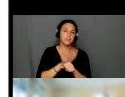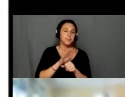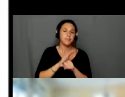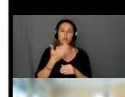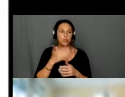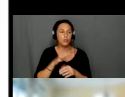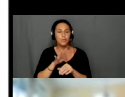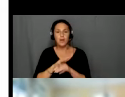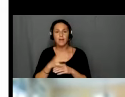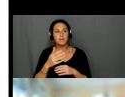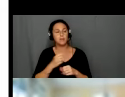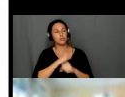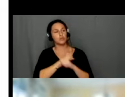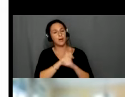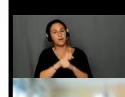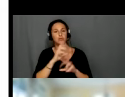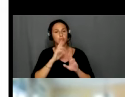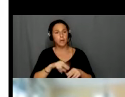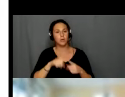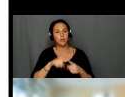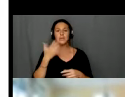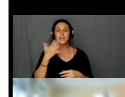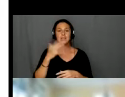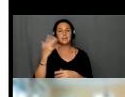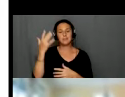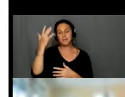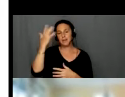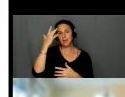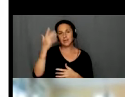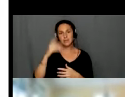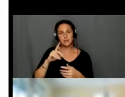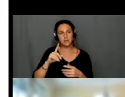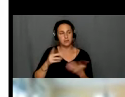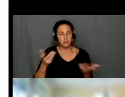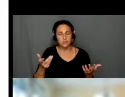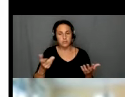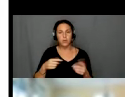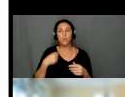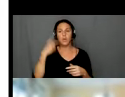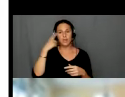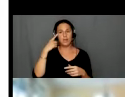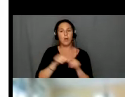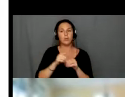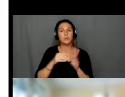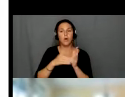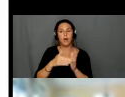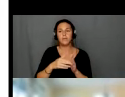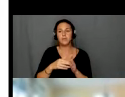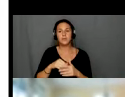to heat illness often when we think it's also often really undercounted in the most of our experience.